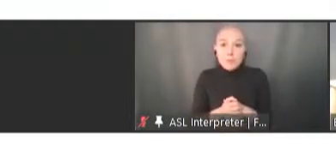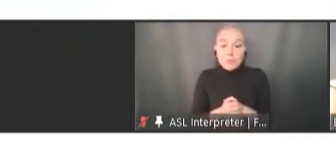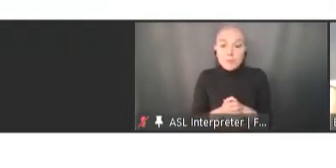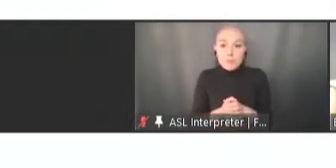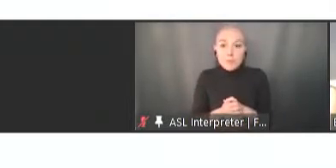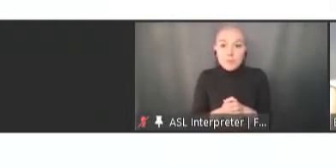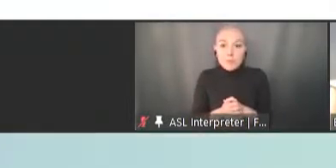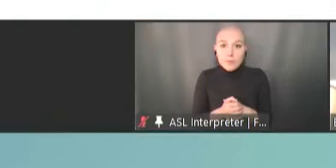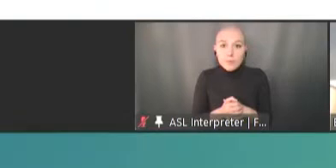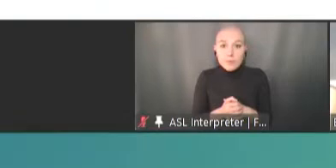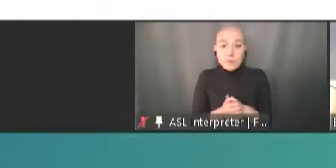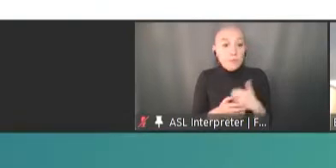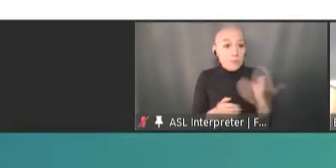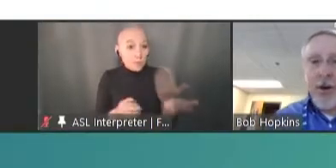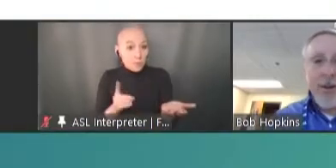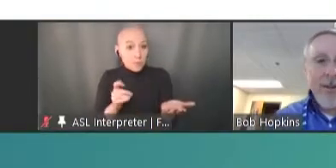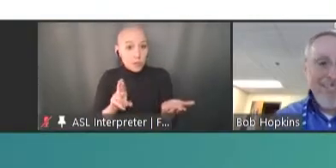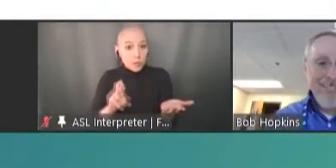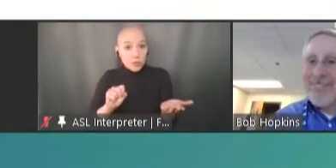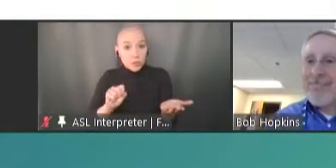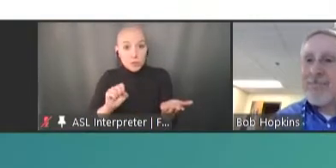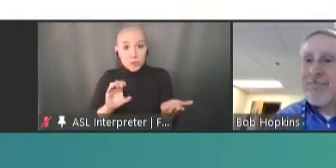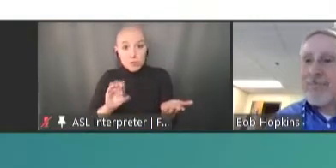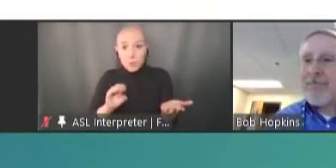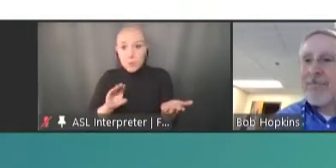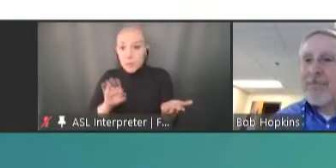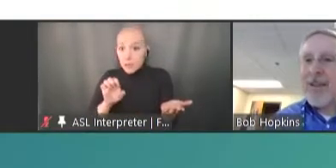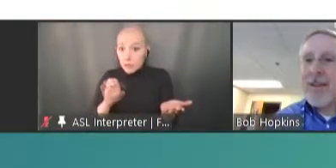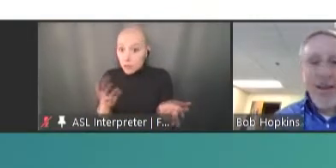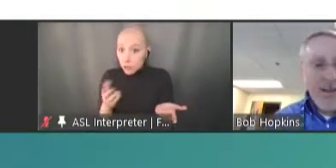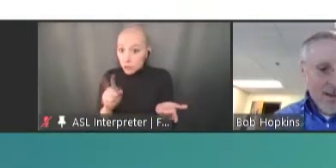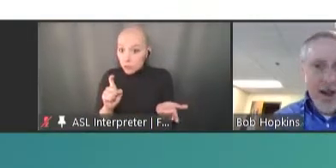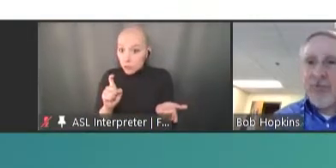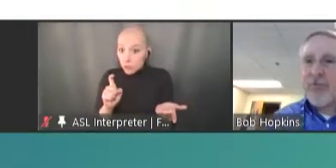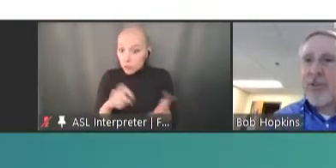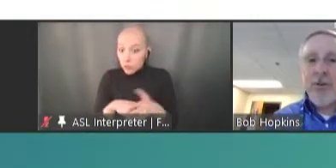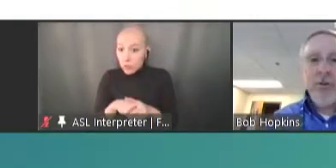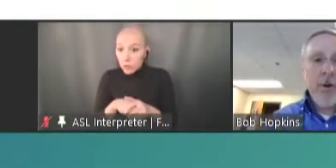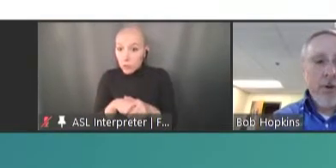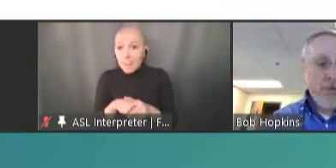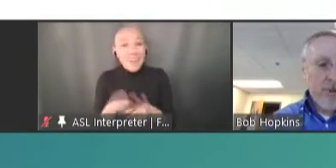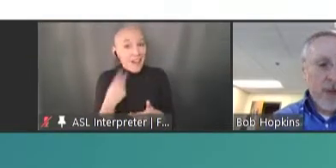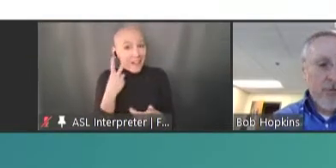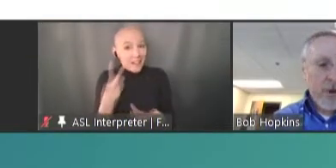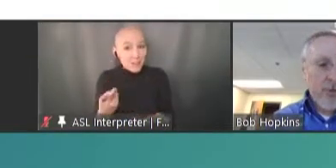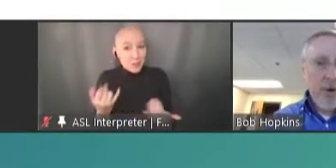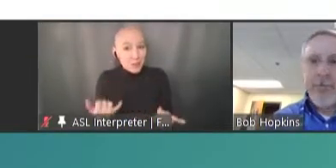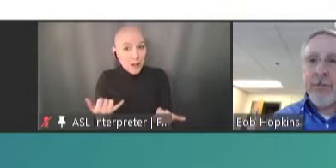Dr. Scobie, are you on? I see you; your slides are up. You have the floor.